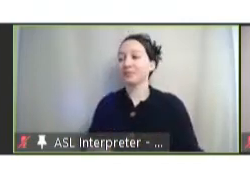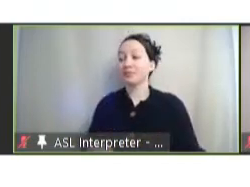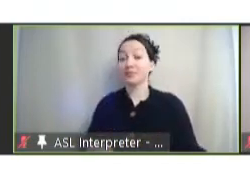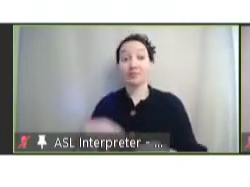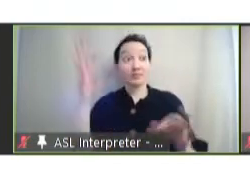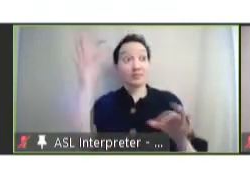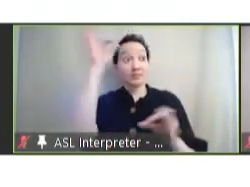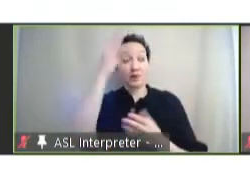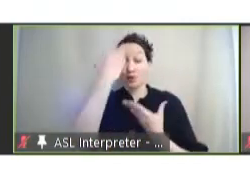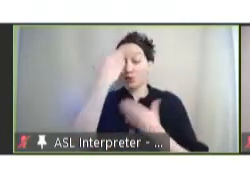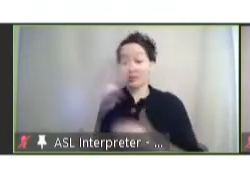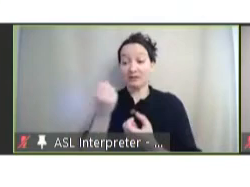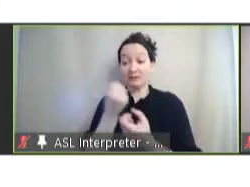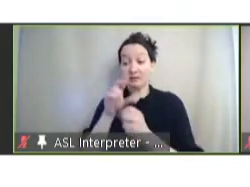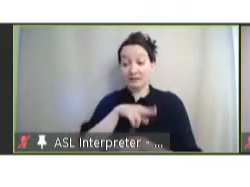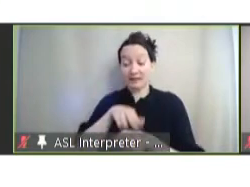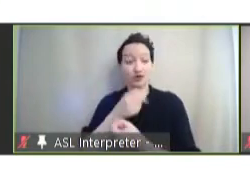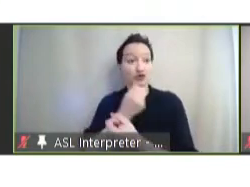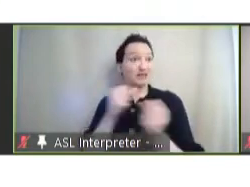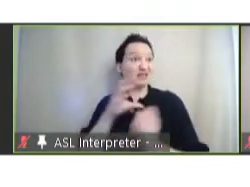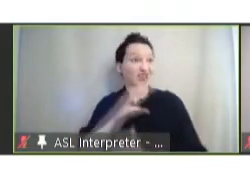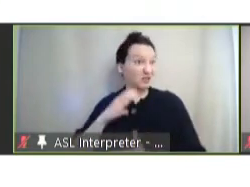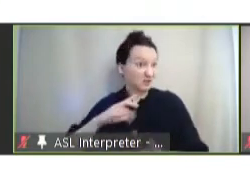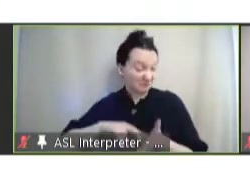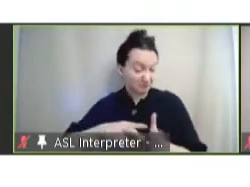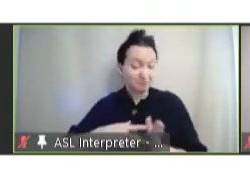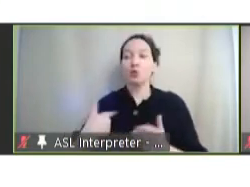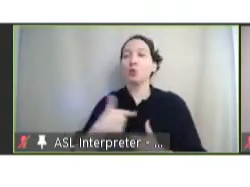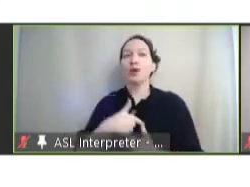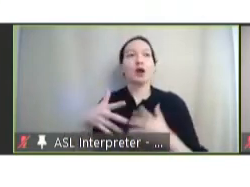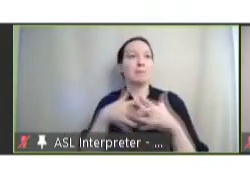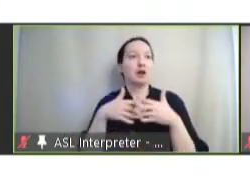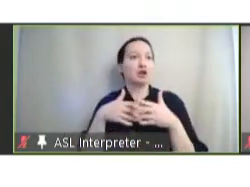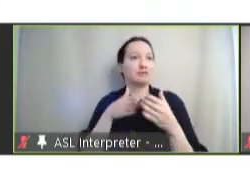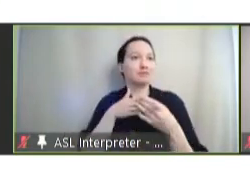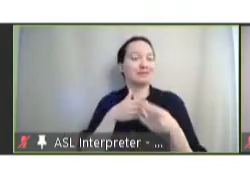Safety Council is, I'll just give it to you really quick. We are America's leading nonprofit safety